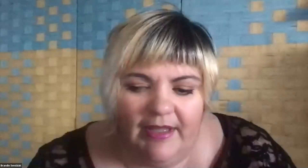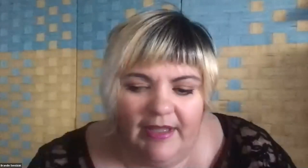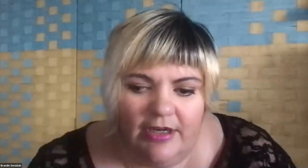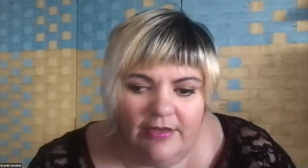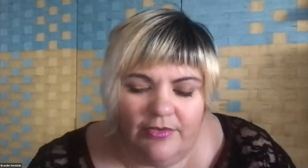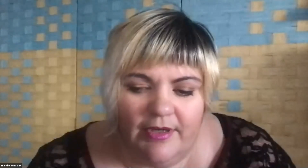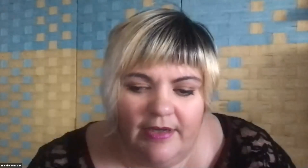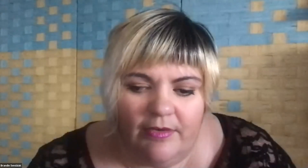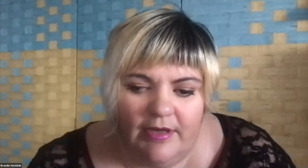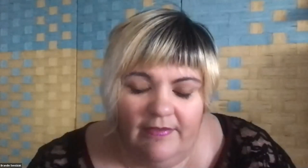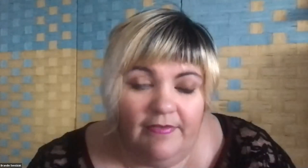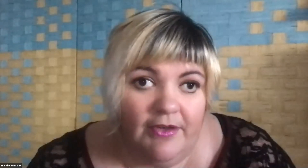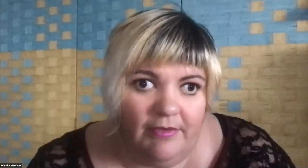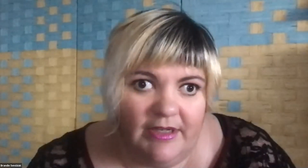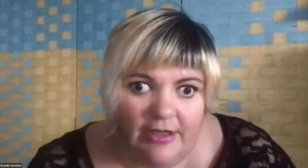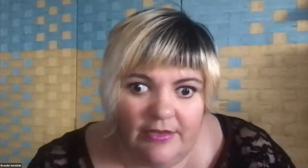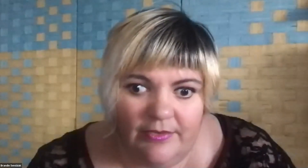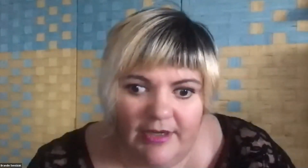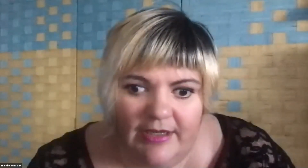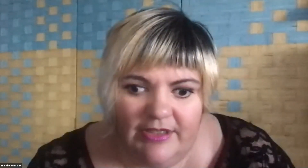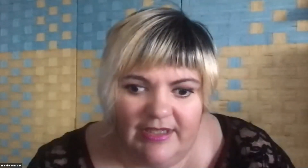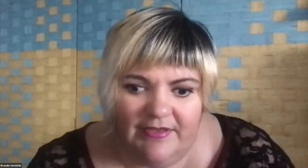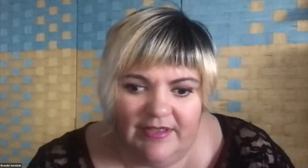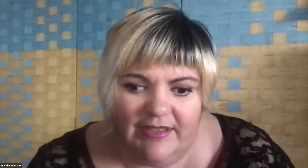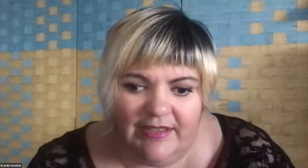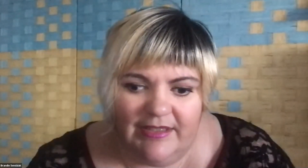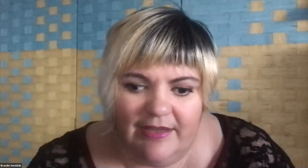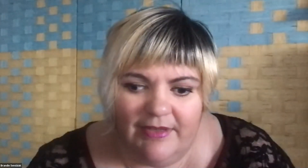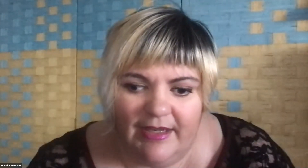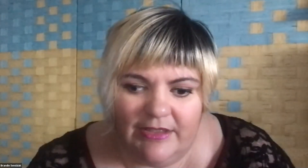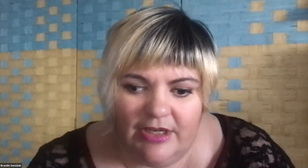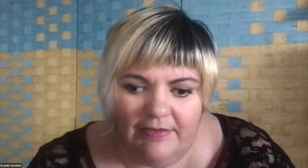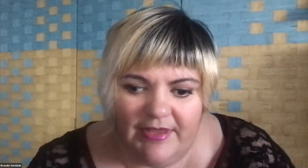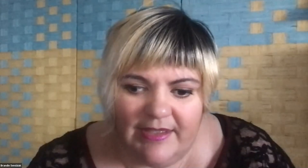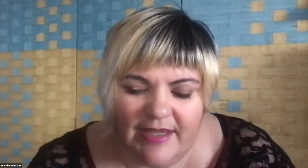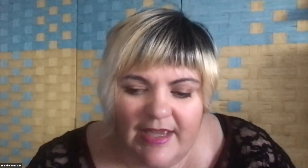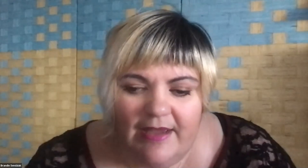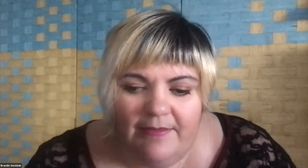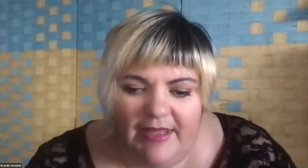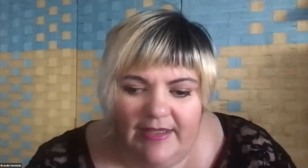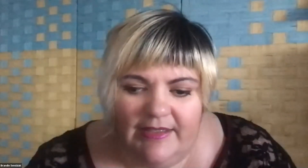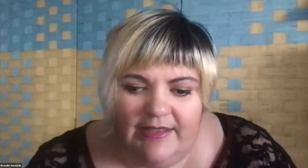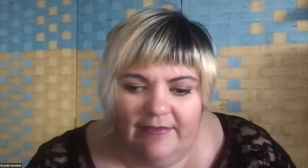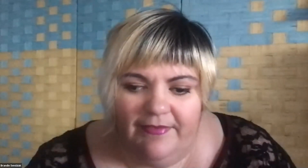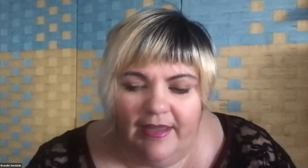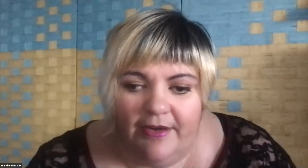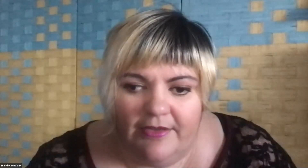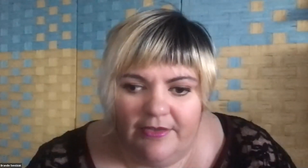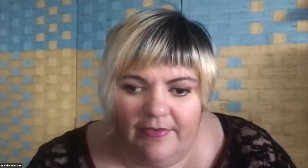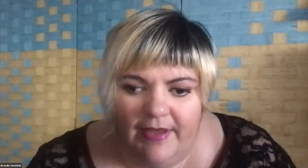individuals to complete. So if you are in this situation and are -- would like to share your story or even if you don'